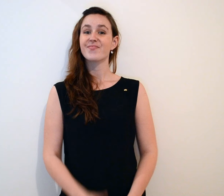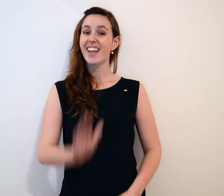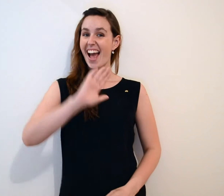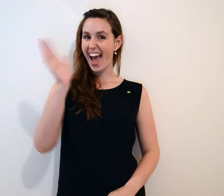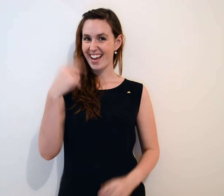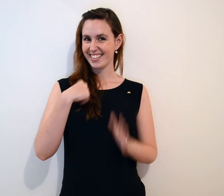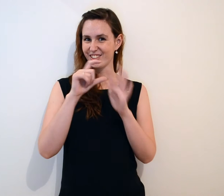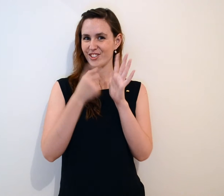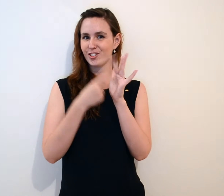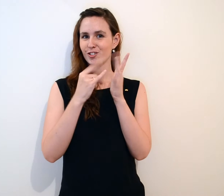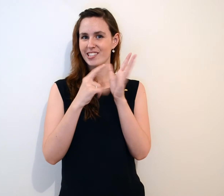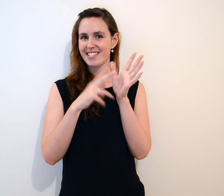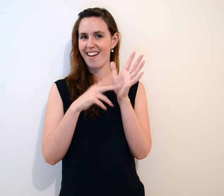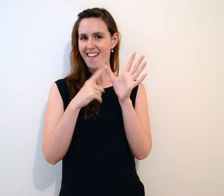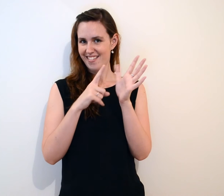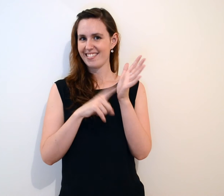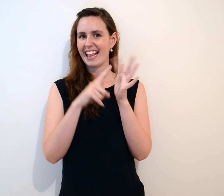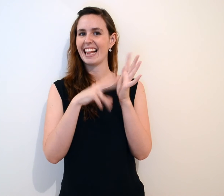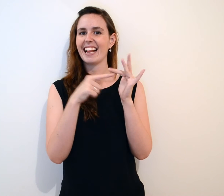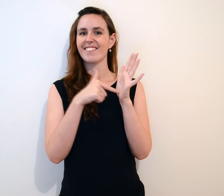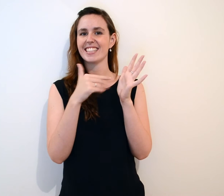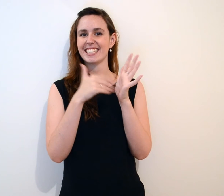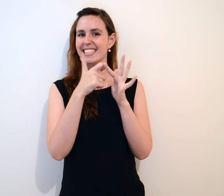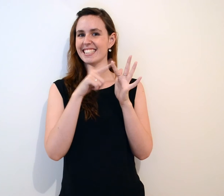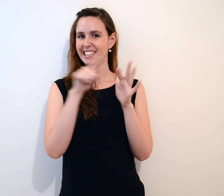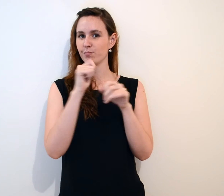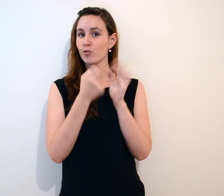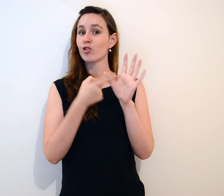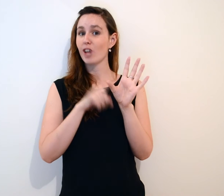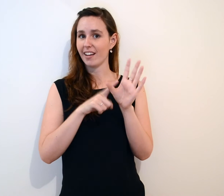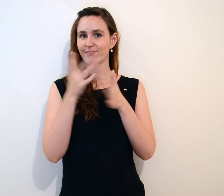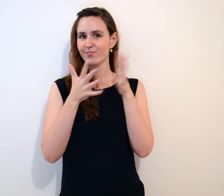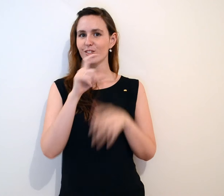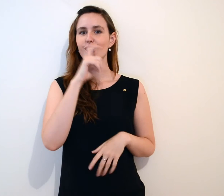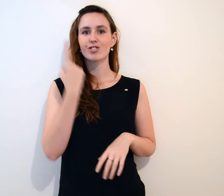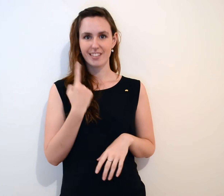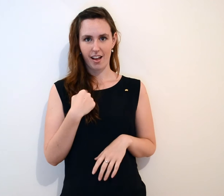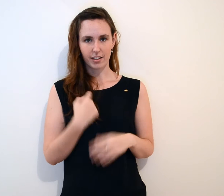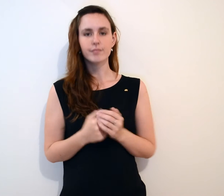Hello, I’m Drisana Levitzke-gray. My sign name